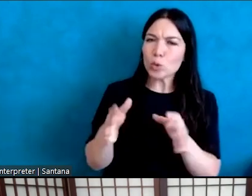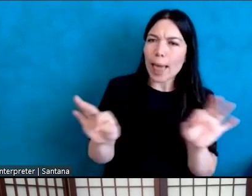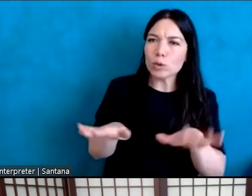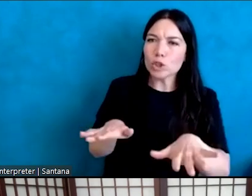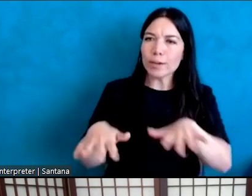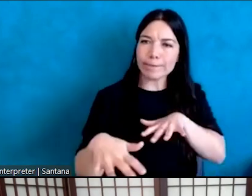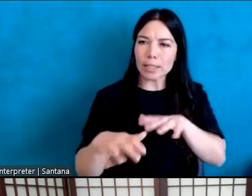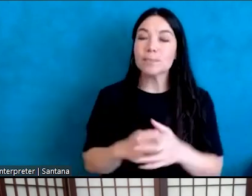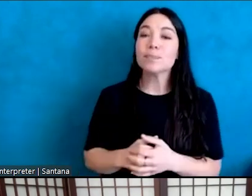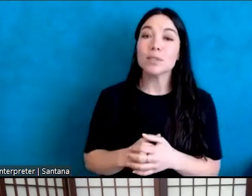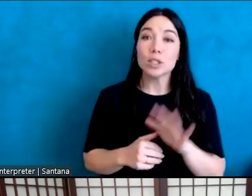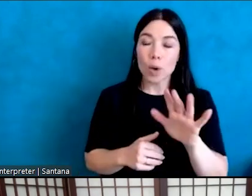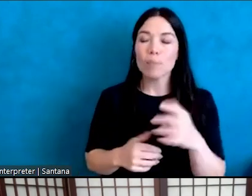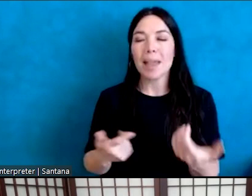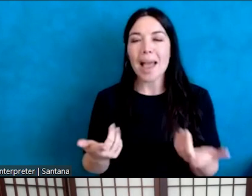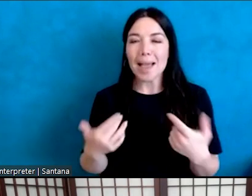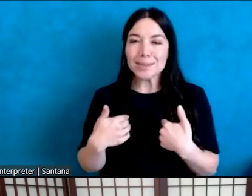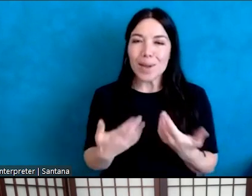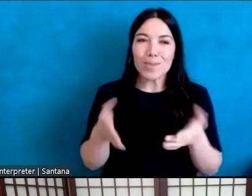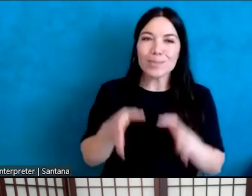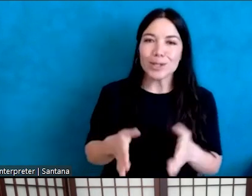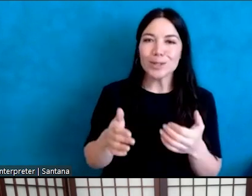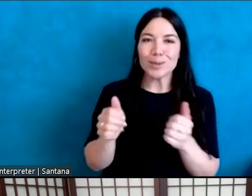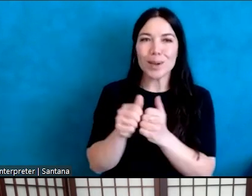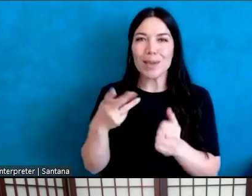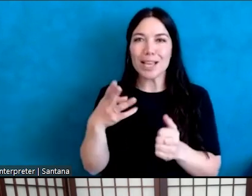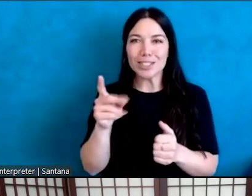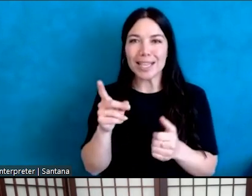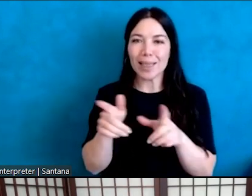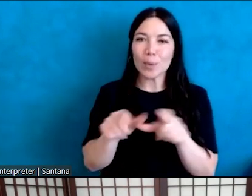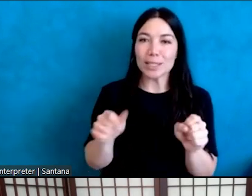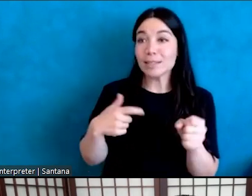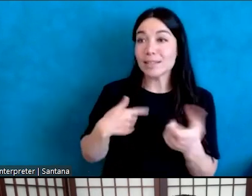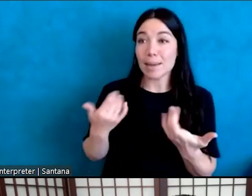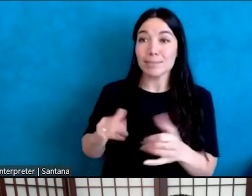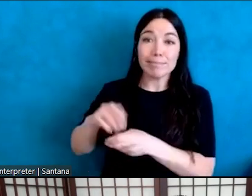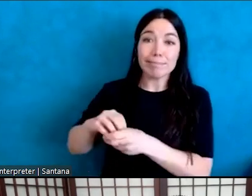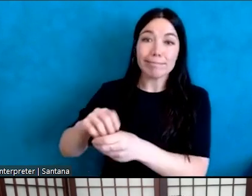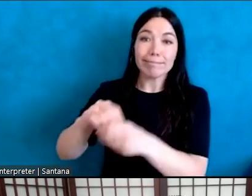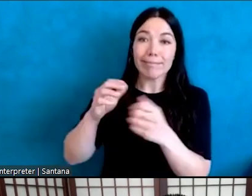You know, as somebody with a PhD in linguistics who has remained active in the field of linguistics despite being in Native American